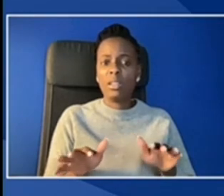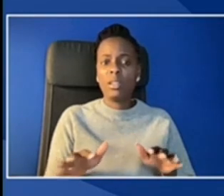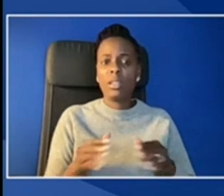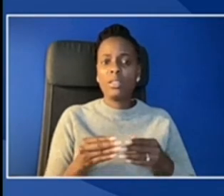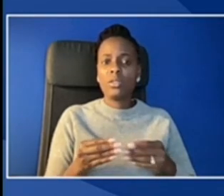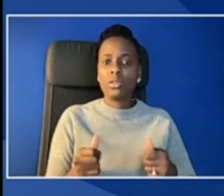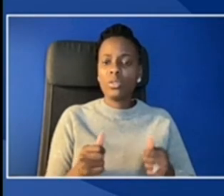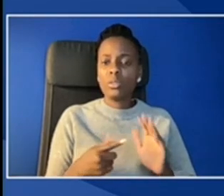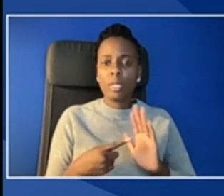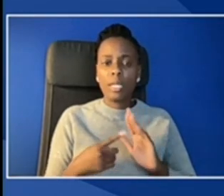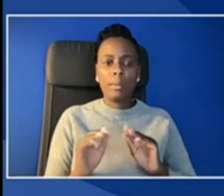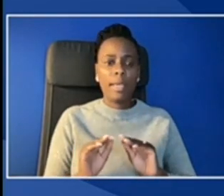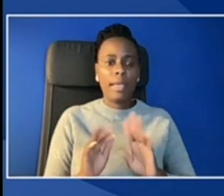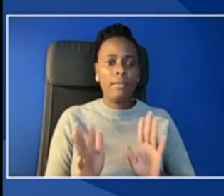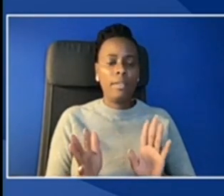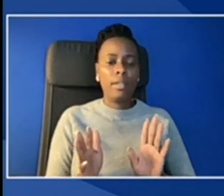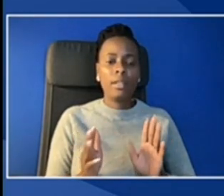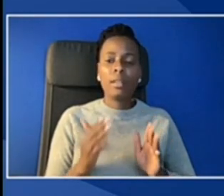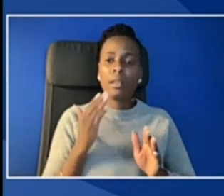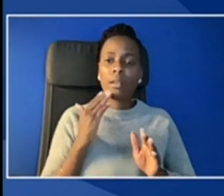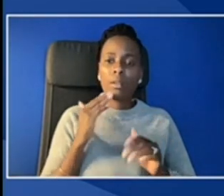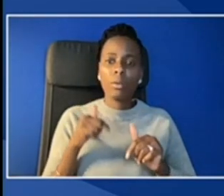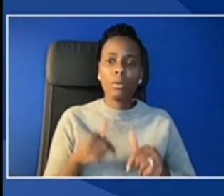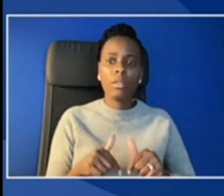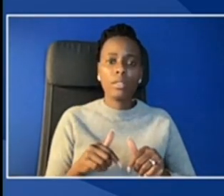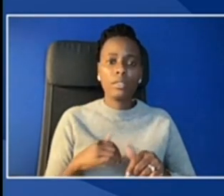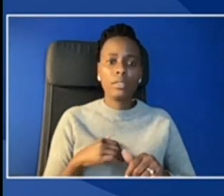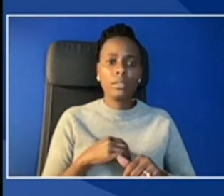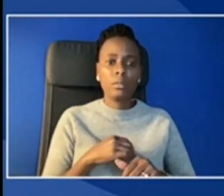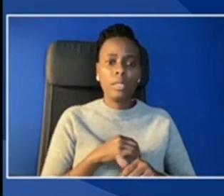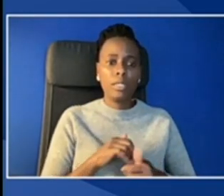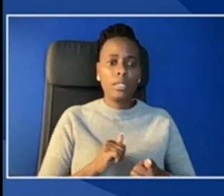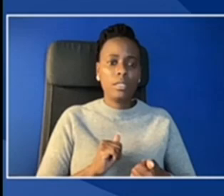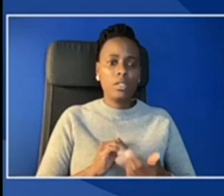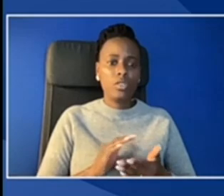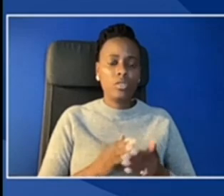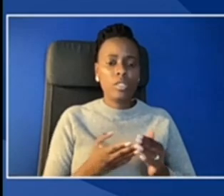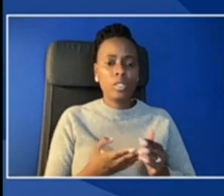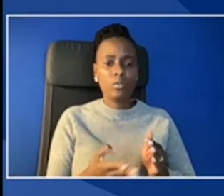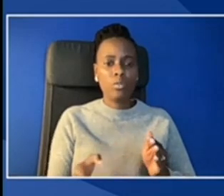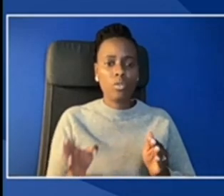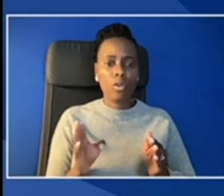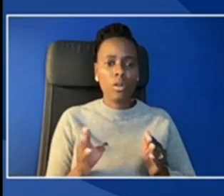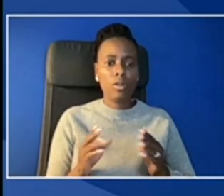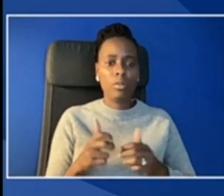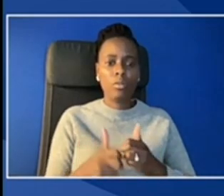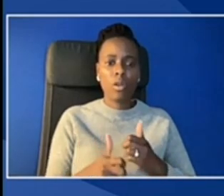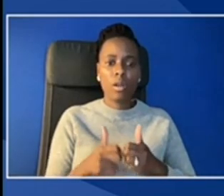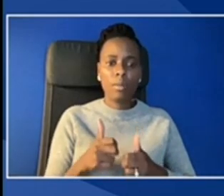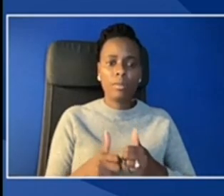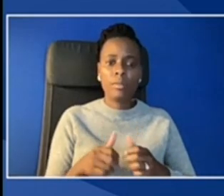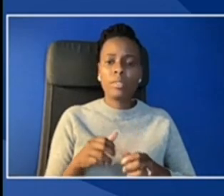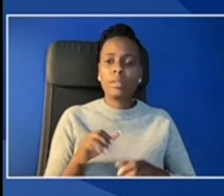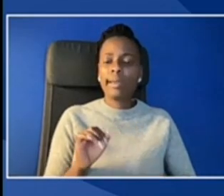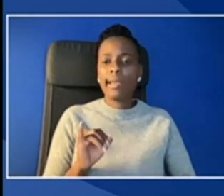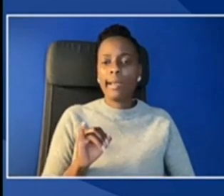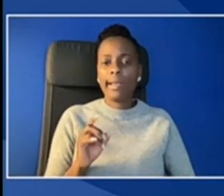I know this role making committee is addressing broader problems and IDR, PSLS are not being addressed, but many of us